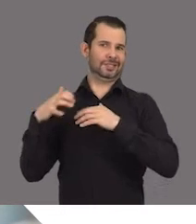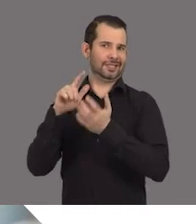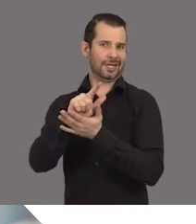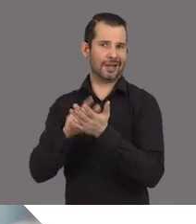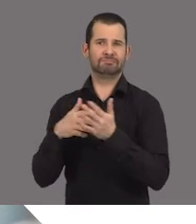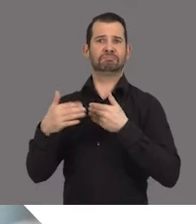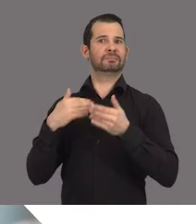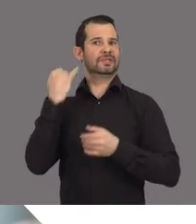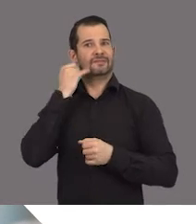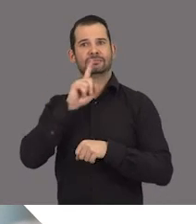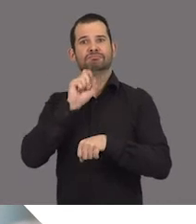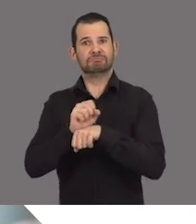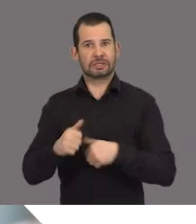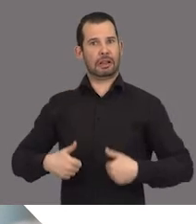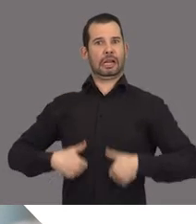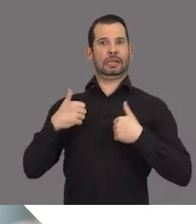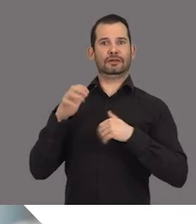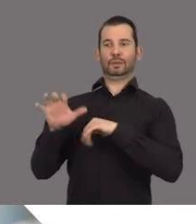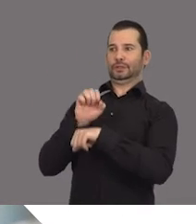even if you live on a reserve in Canada.